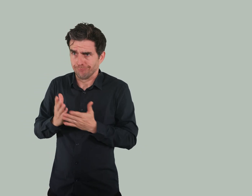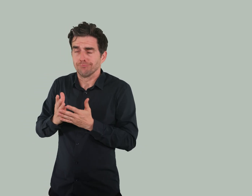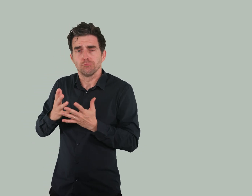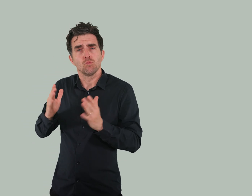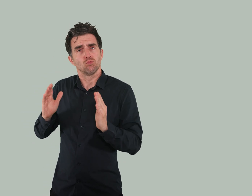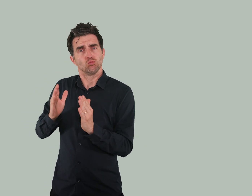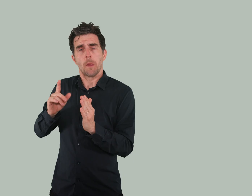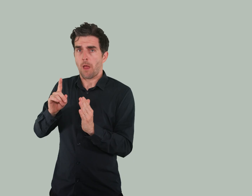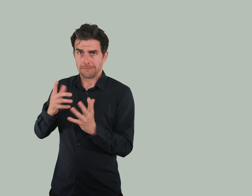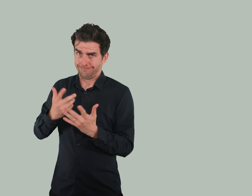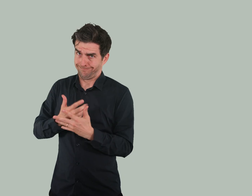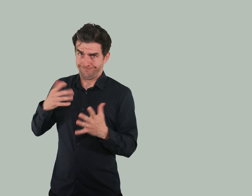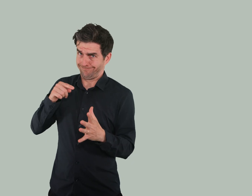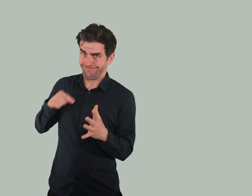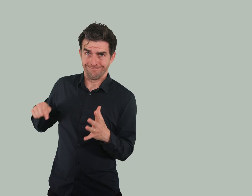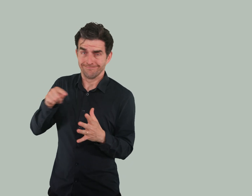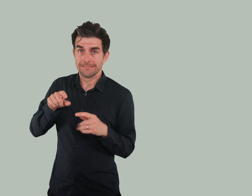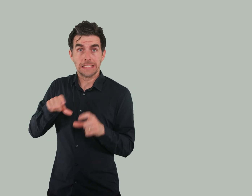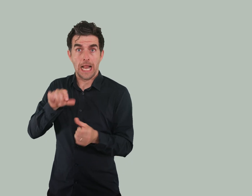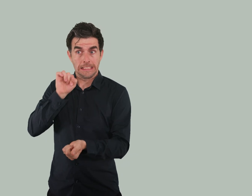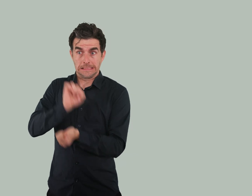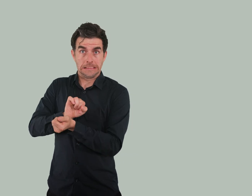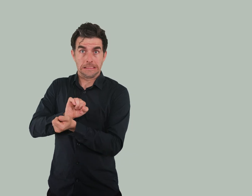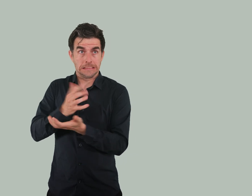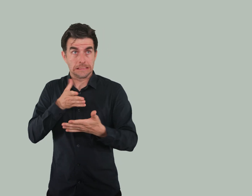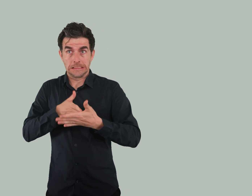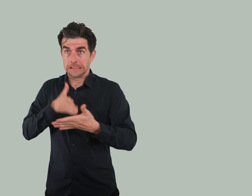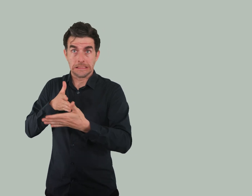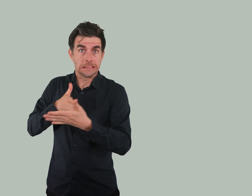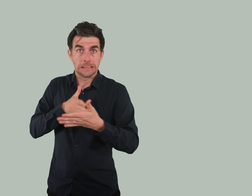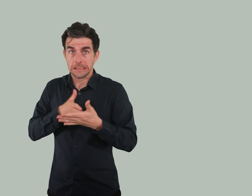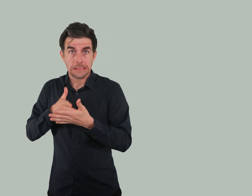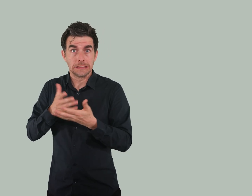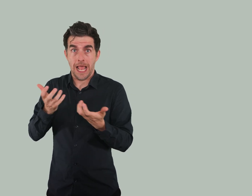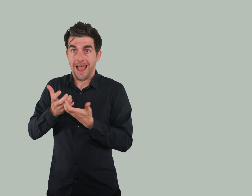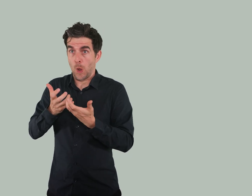a substantial minority remain trapped in it